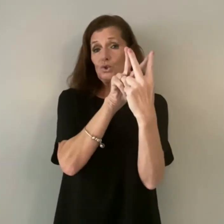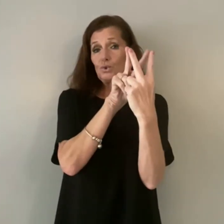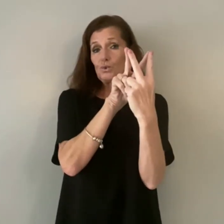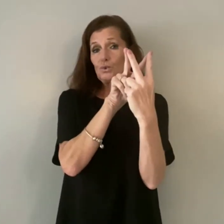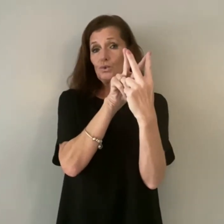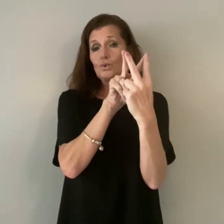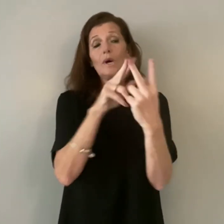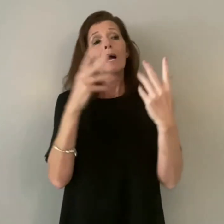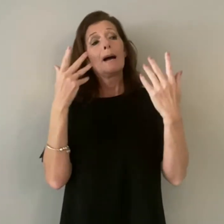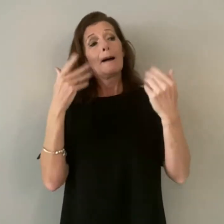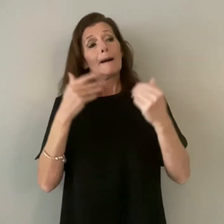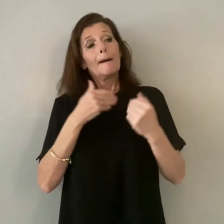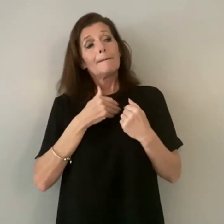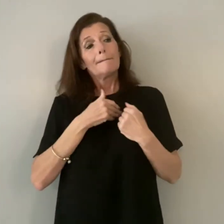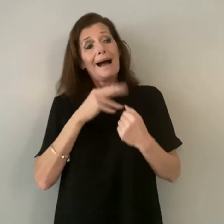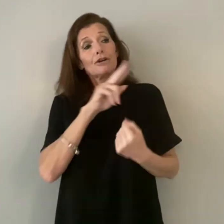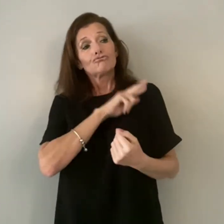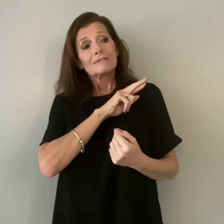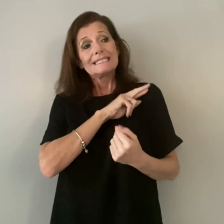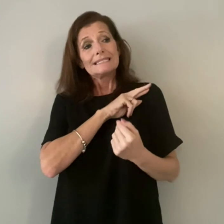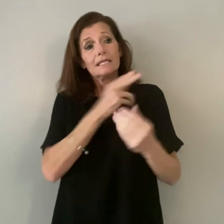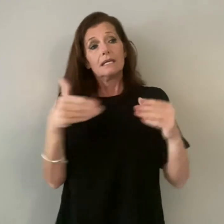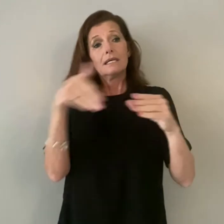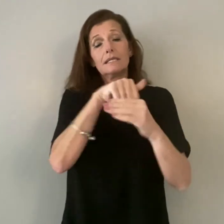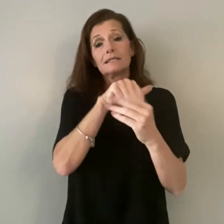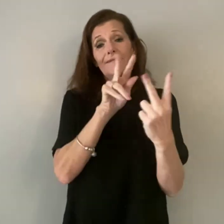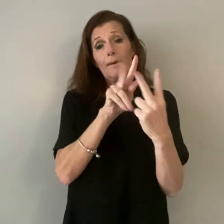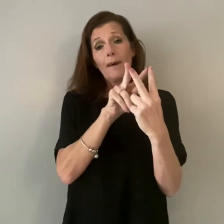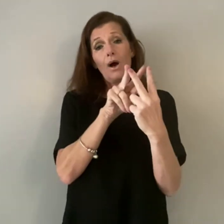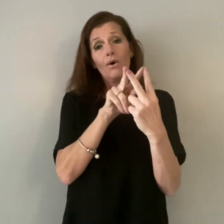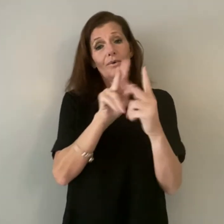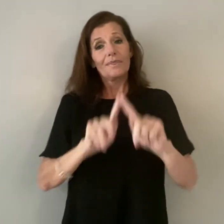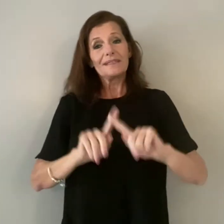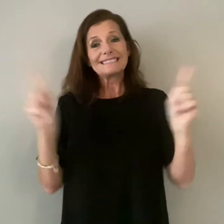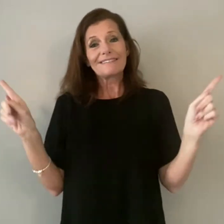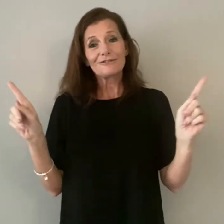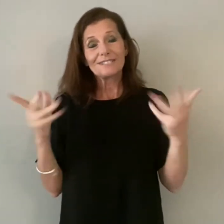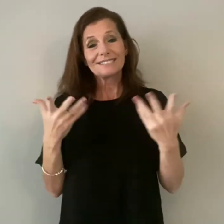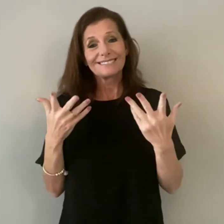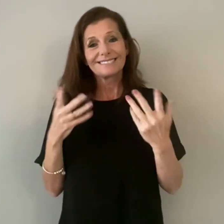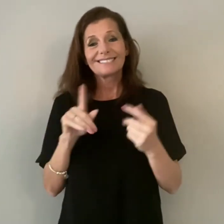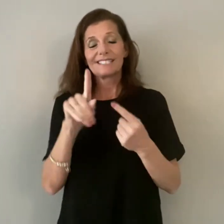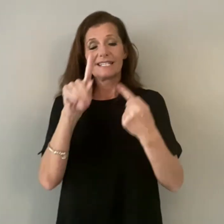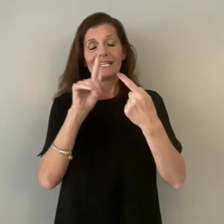and my incentives for both of those trustee positions were very different. It might have been compounded by the same things,